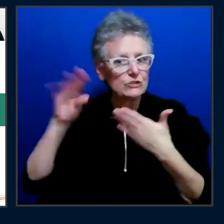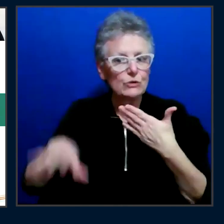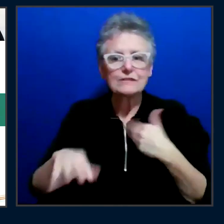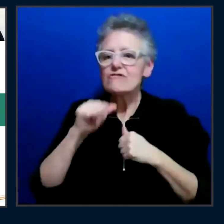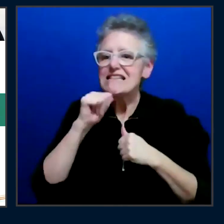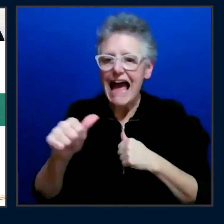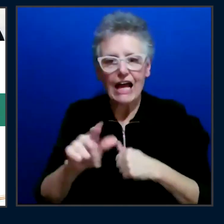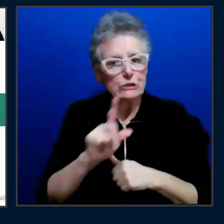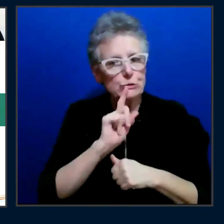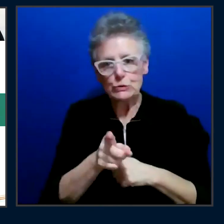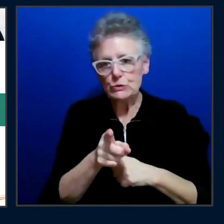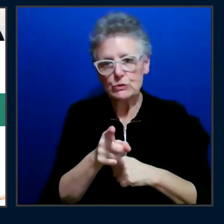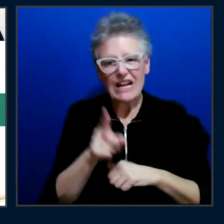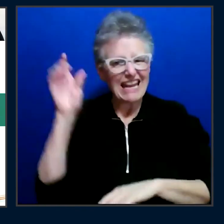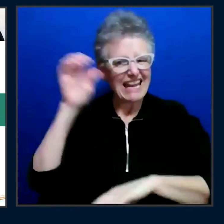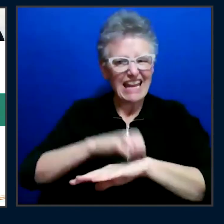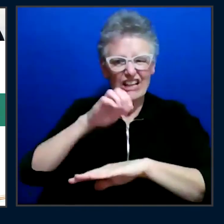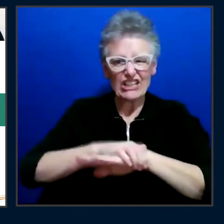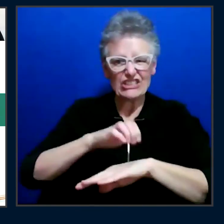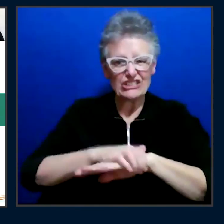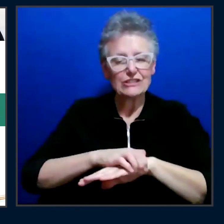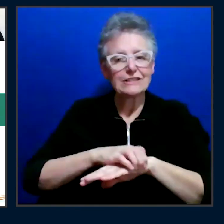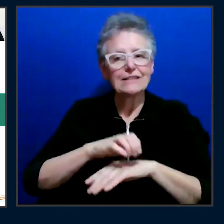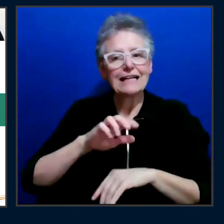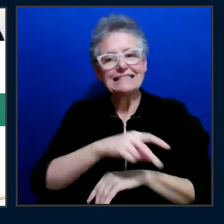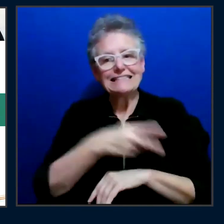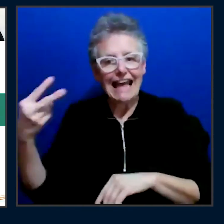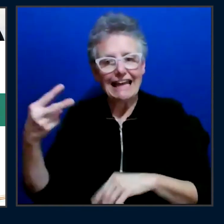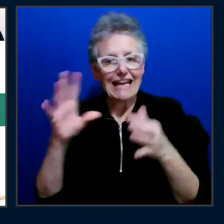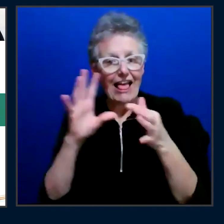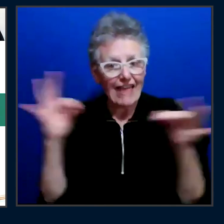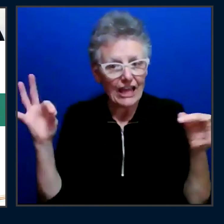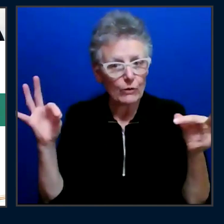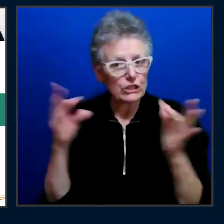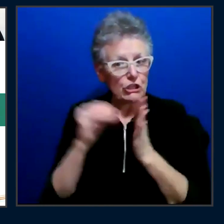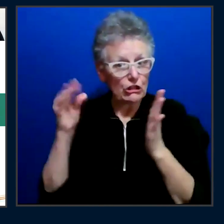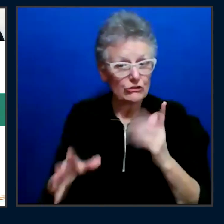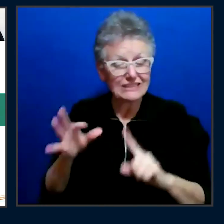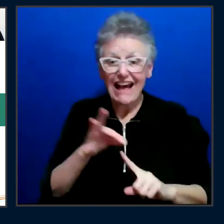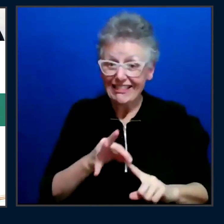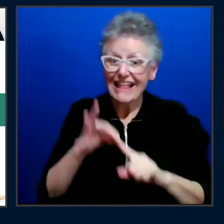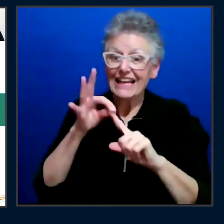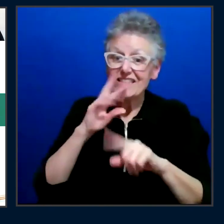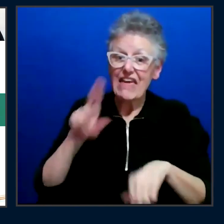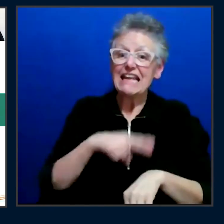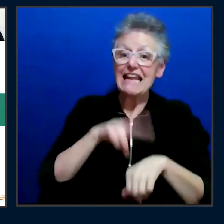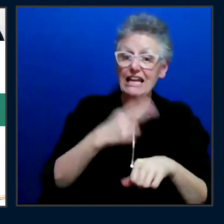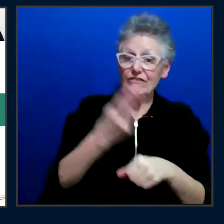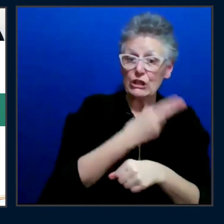and hard of hearing students are not true English as a second language learners unless they natively use